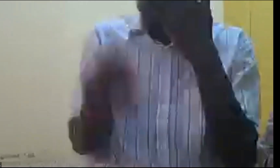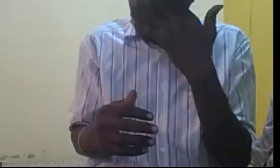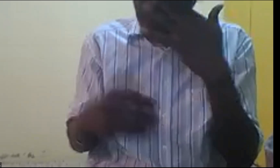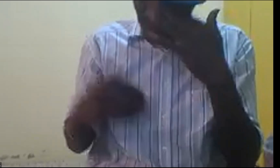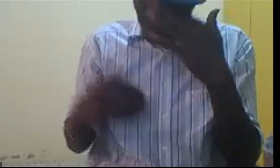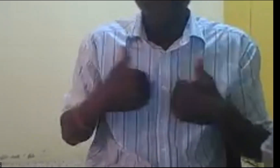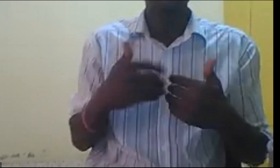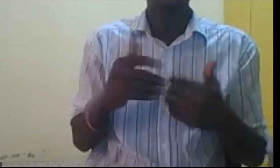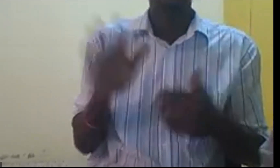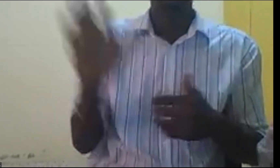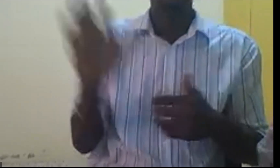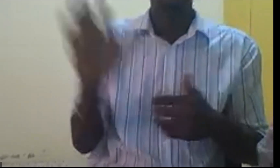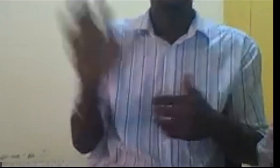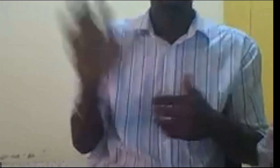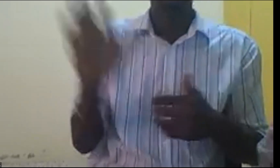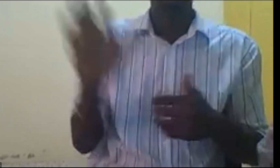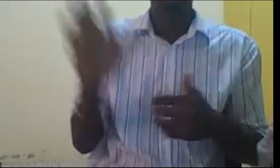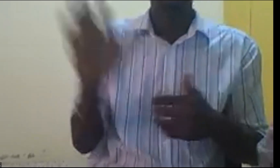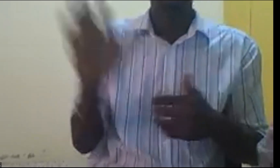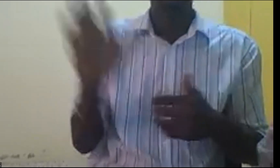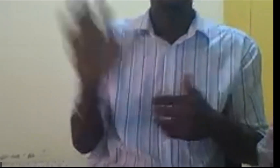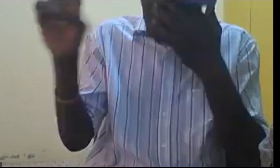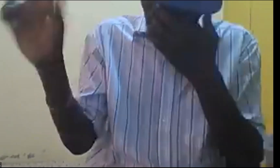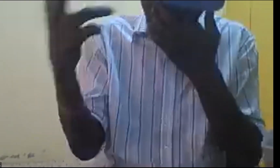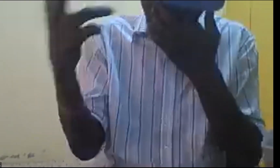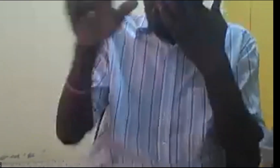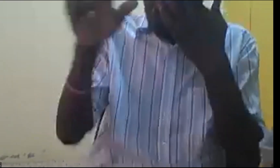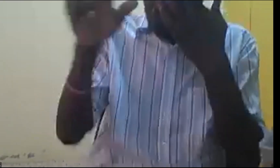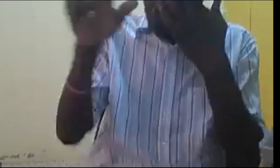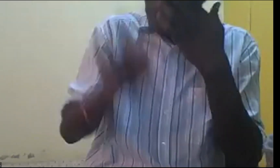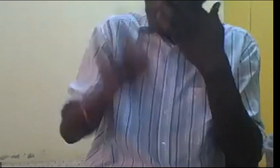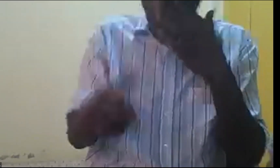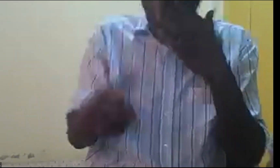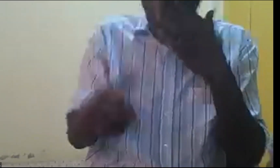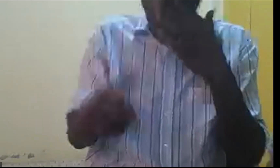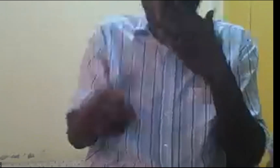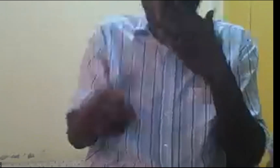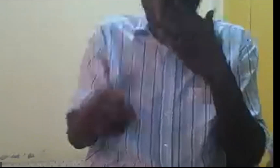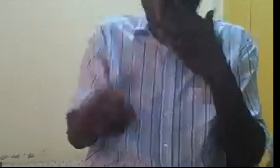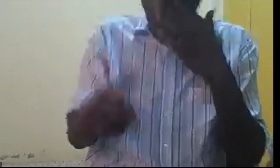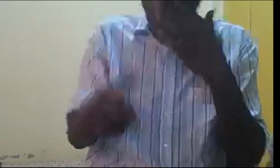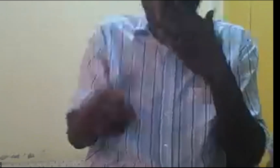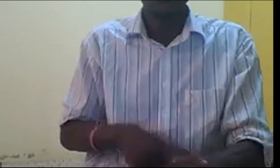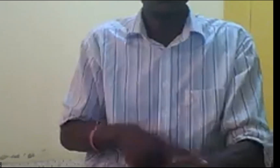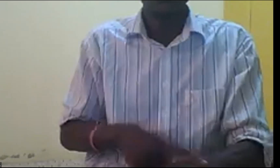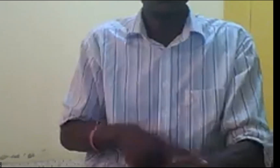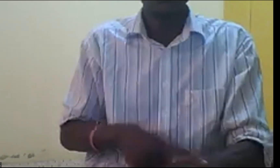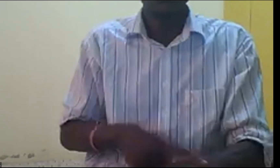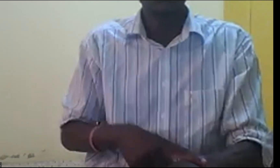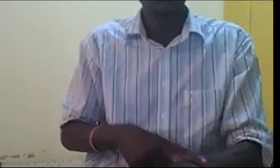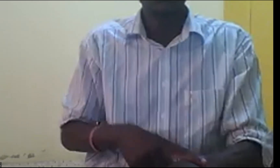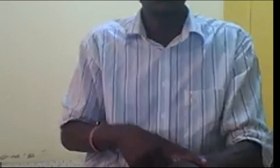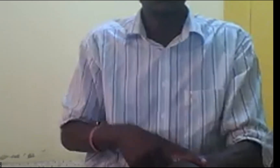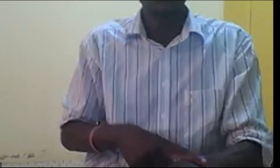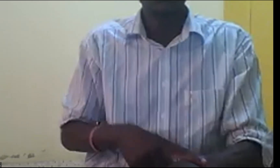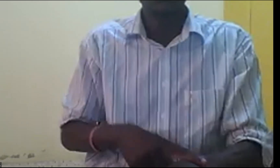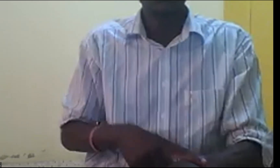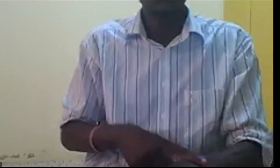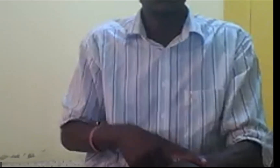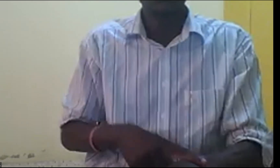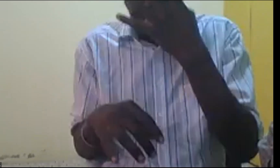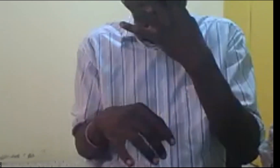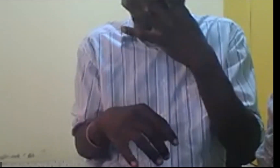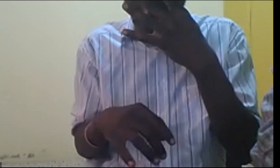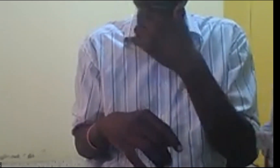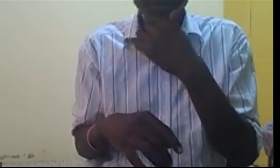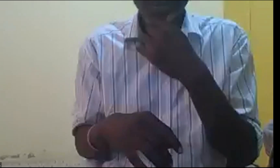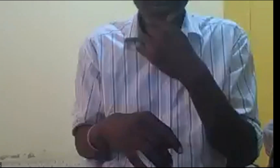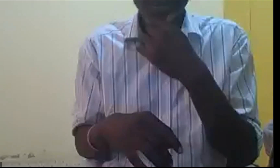How do we mobilize resources to ensure that communities?